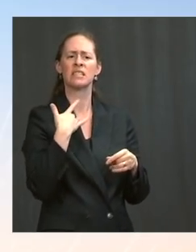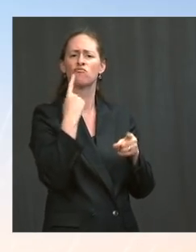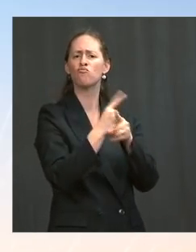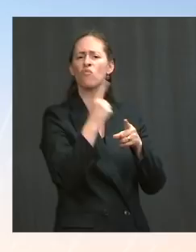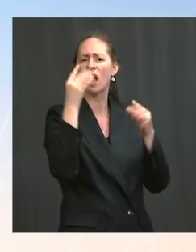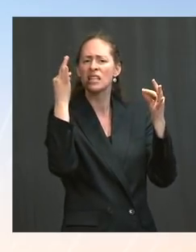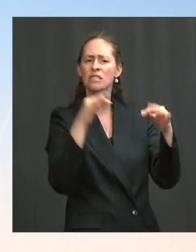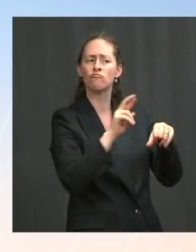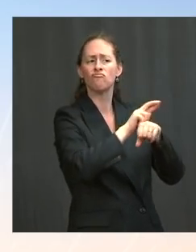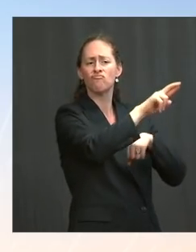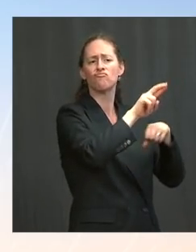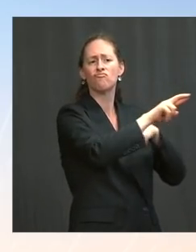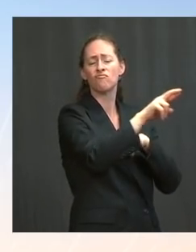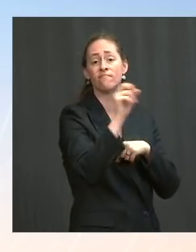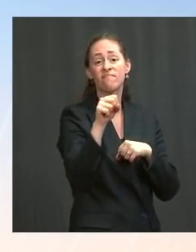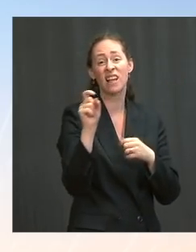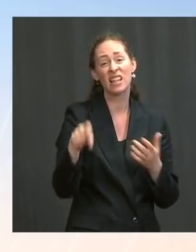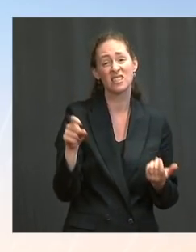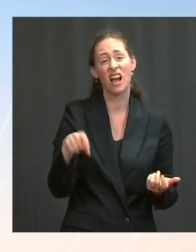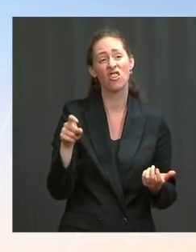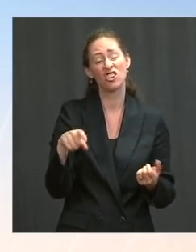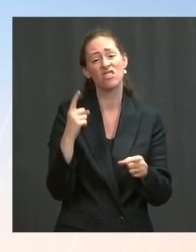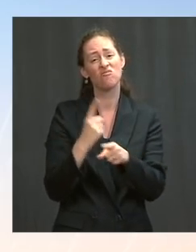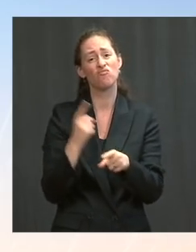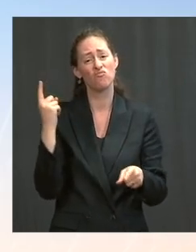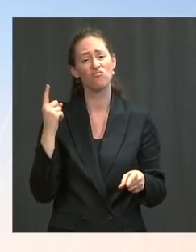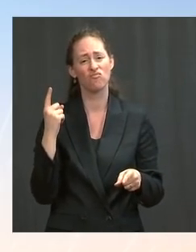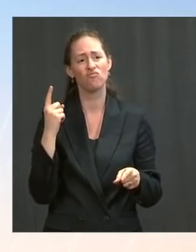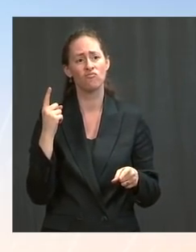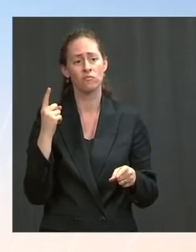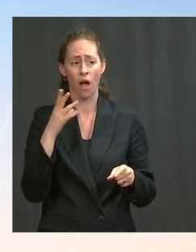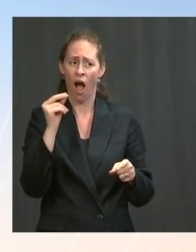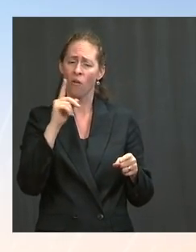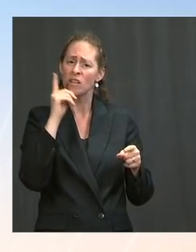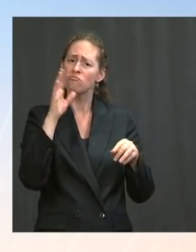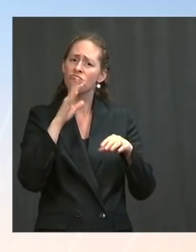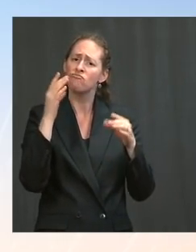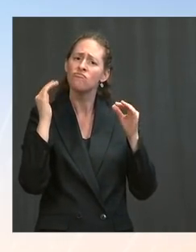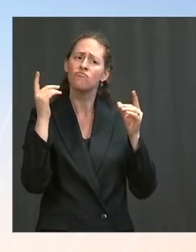were necessary, appropriate, and deliberate action designed to limit the risk of escalation.